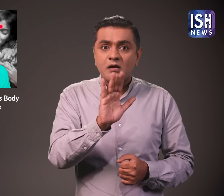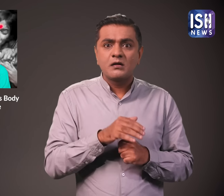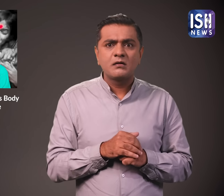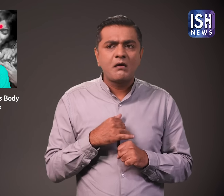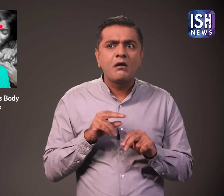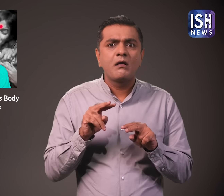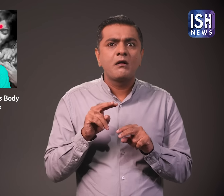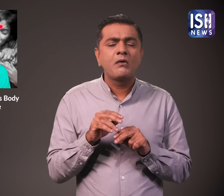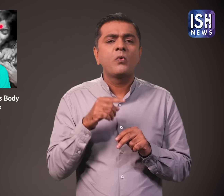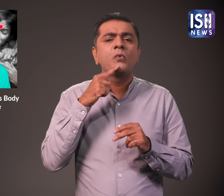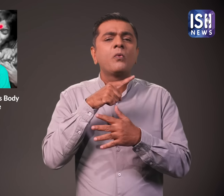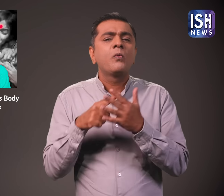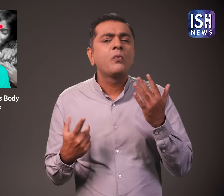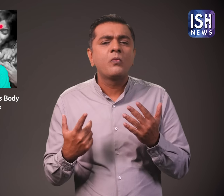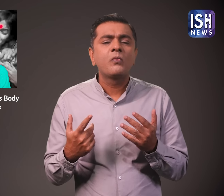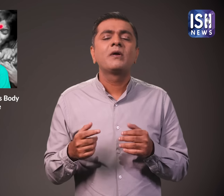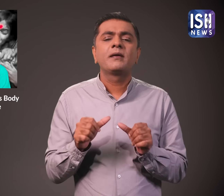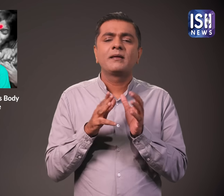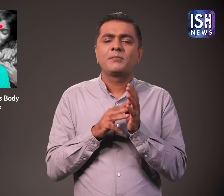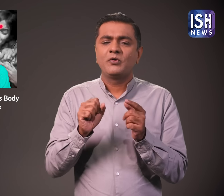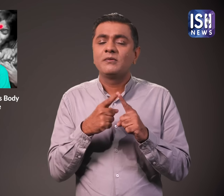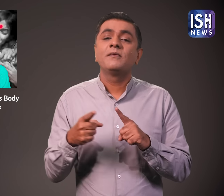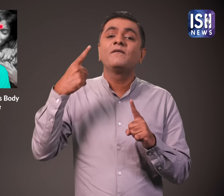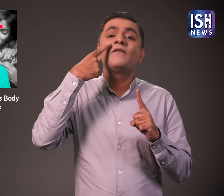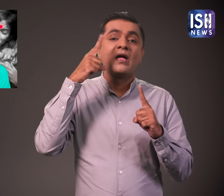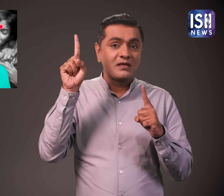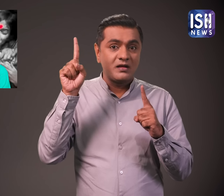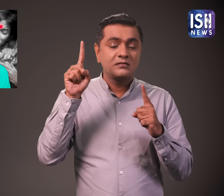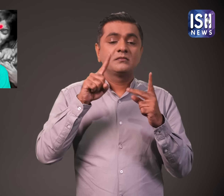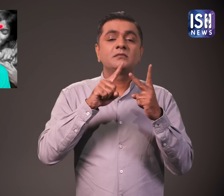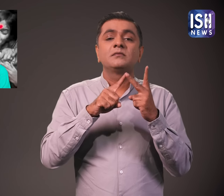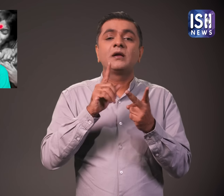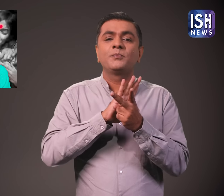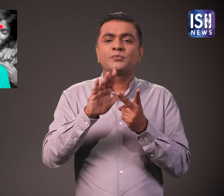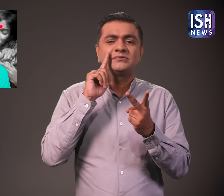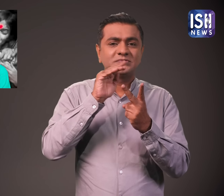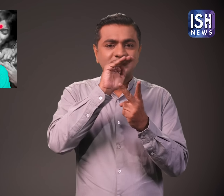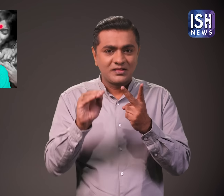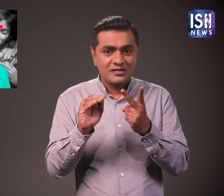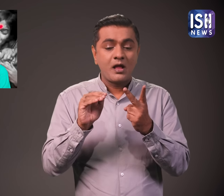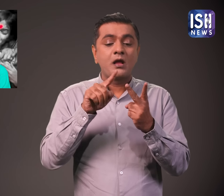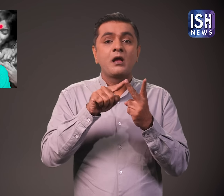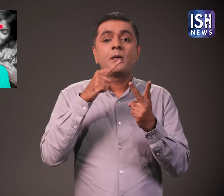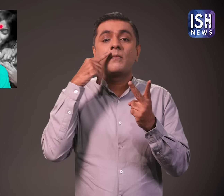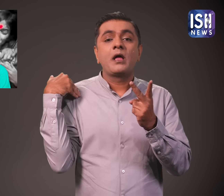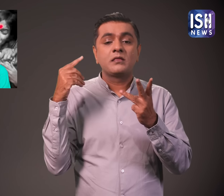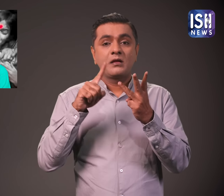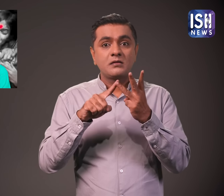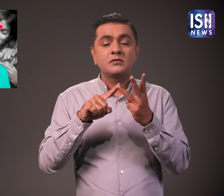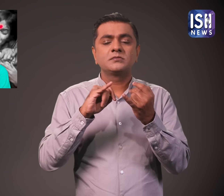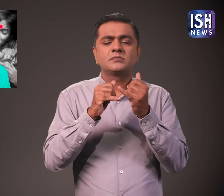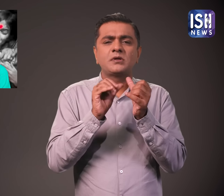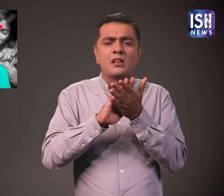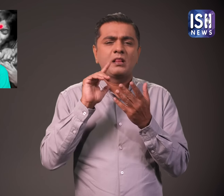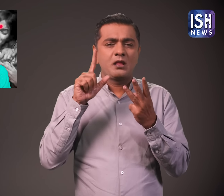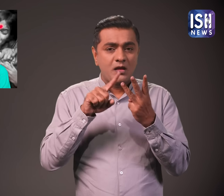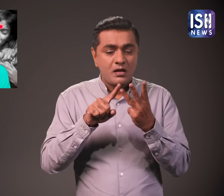Shockingly, Aanchal’s father, her two brothers, Himesh and Sahil,